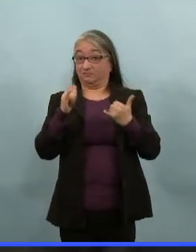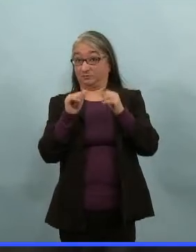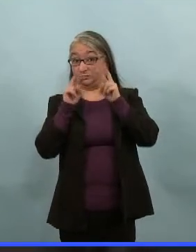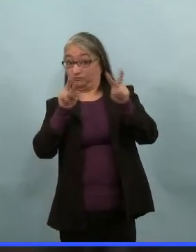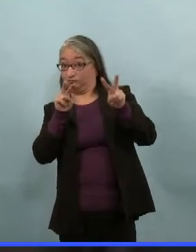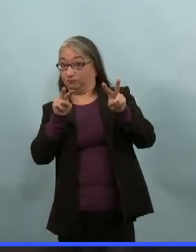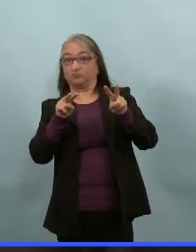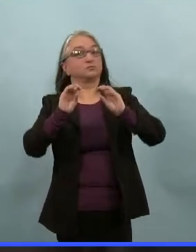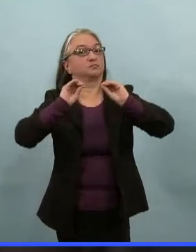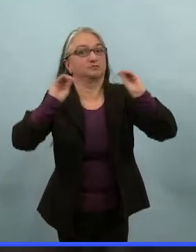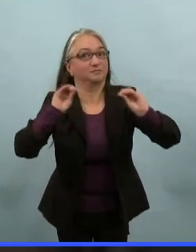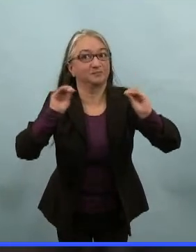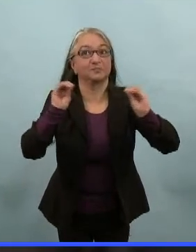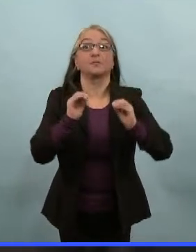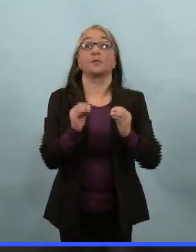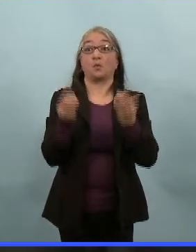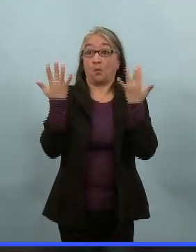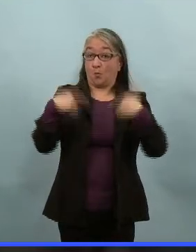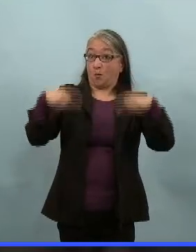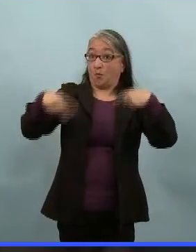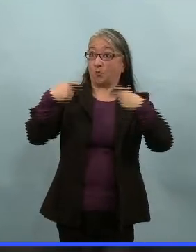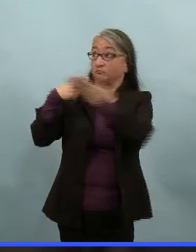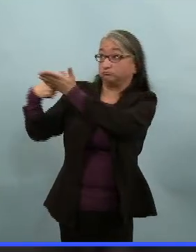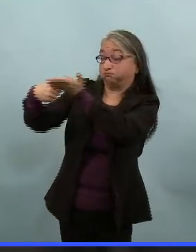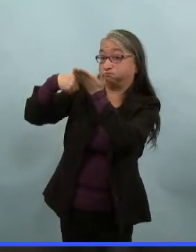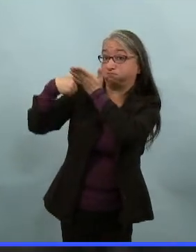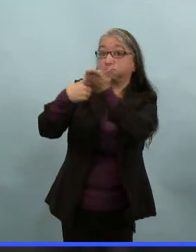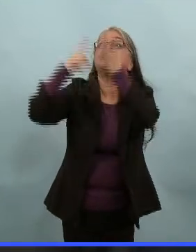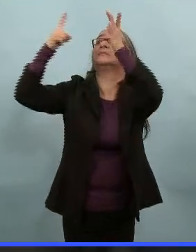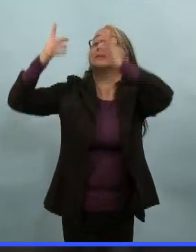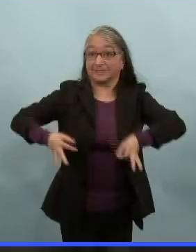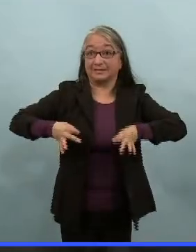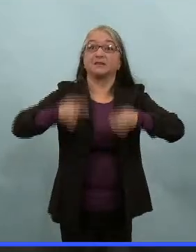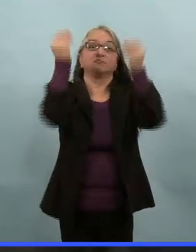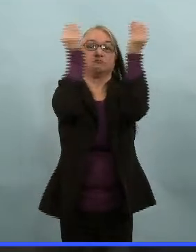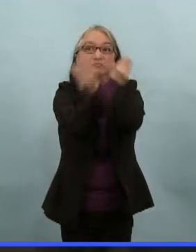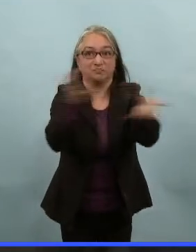provide that to the public in relation i just want to add something here as well you know public